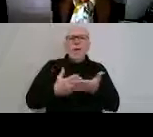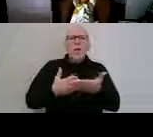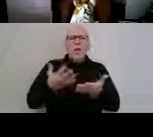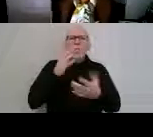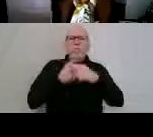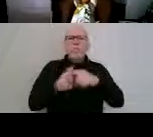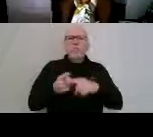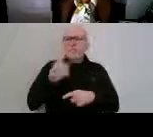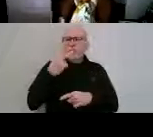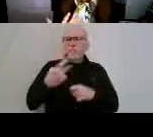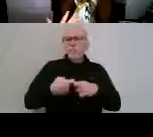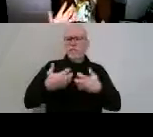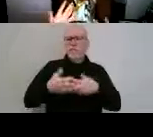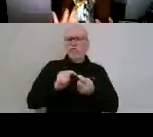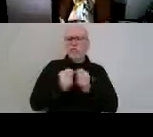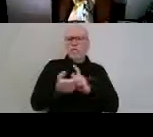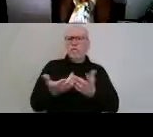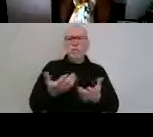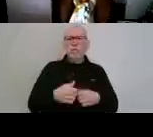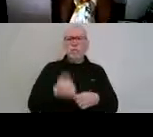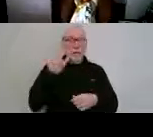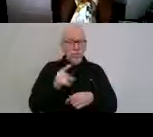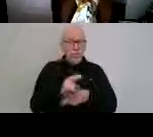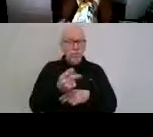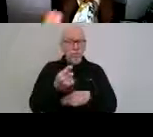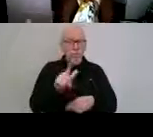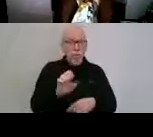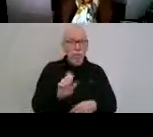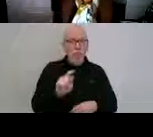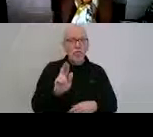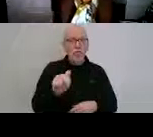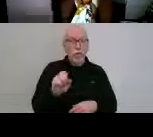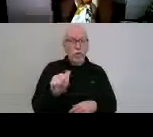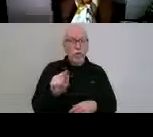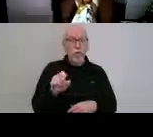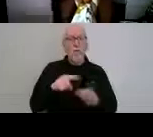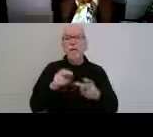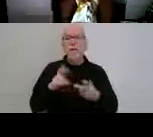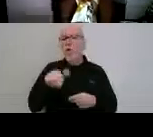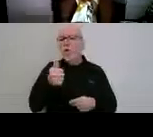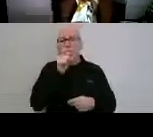of machine translation? If you've used Google Translate or another proprietary software,